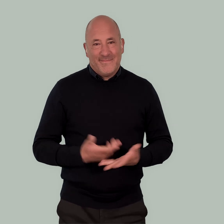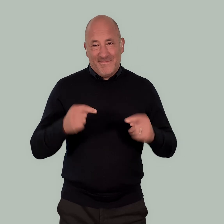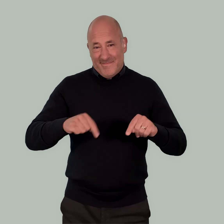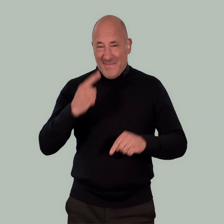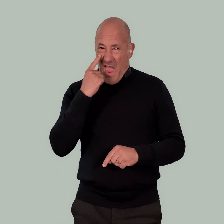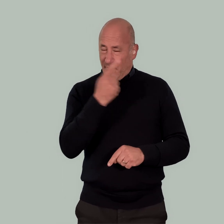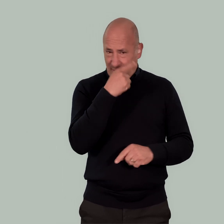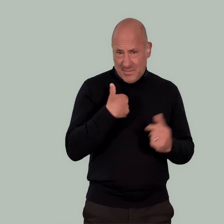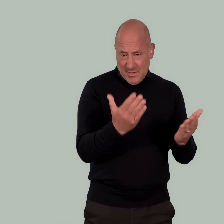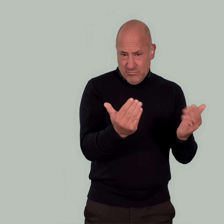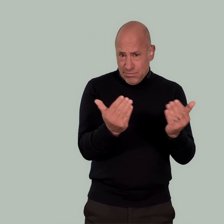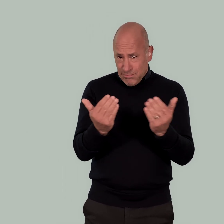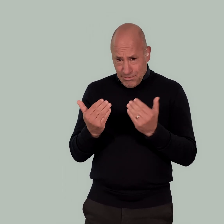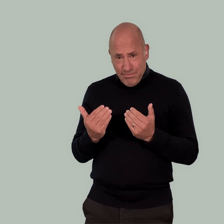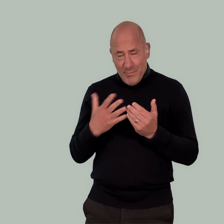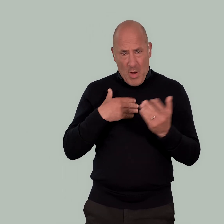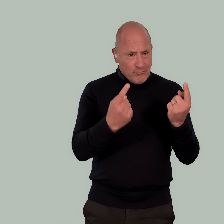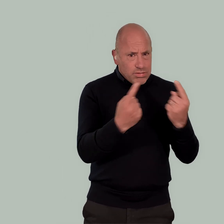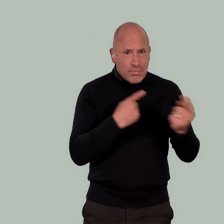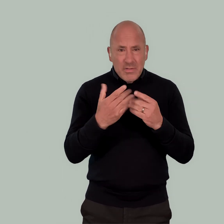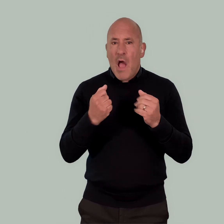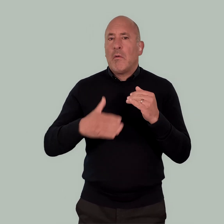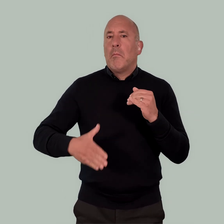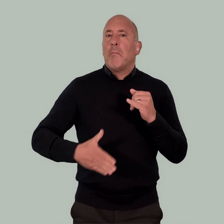The Review is inviting responses to this Call for Evidence